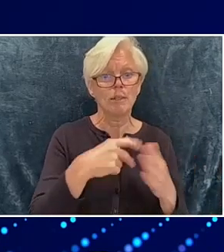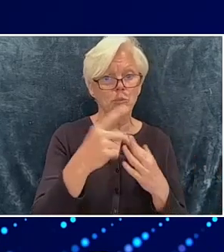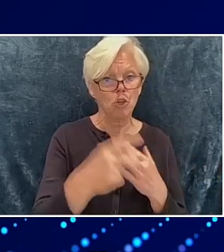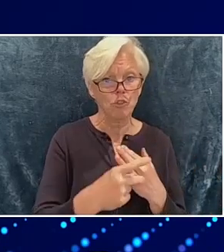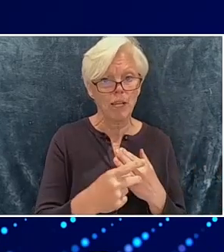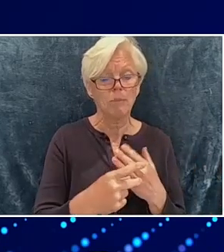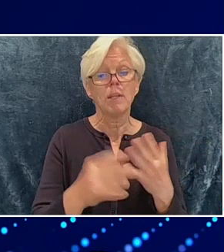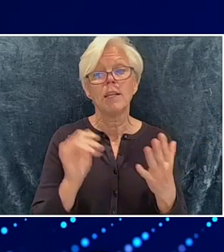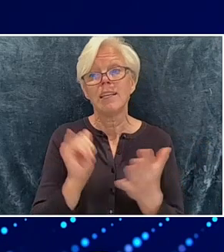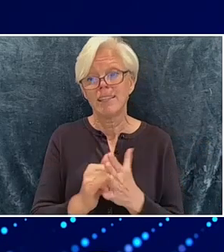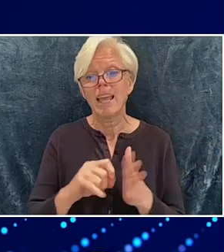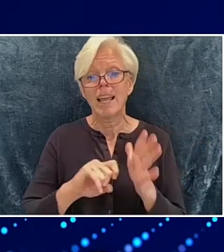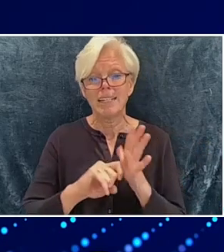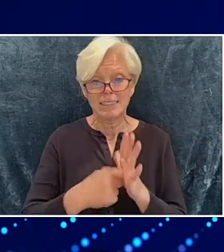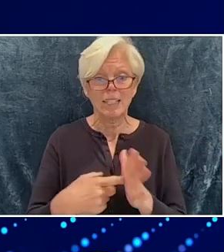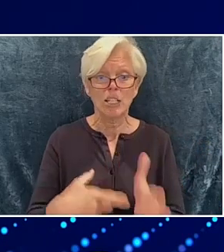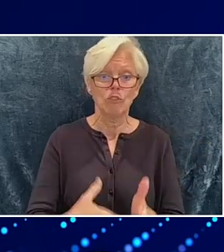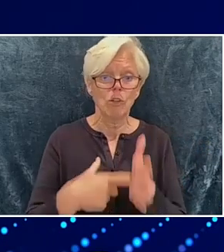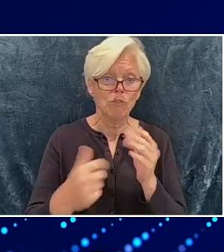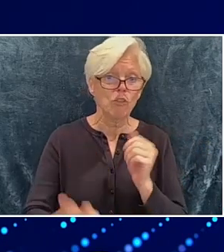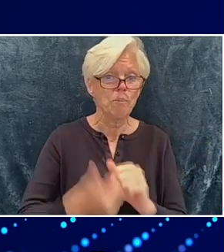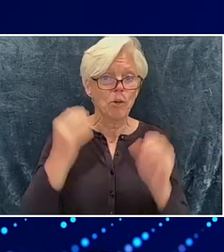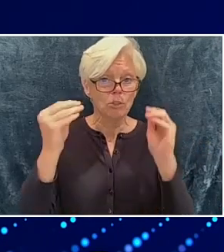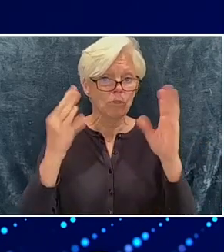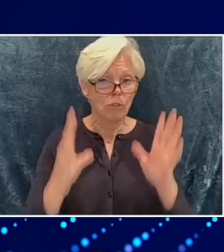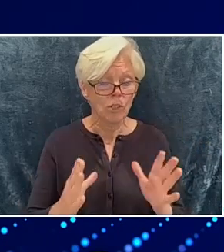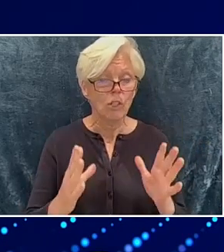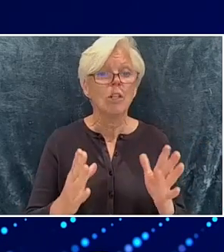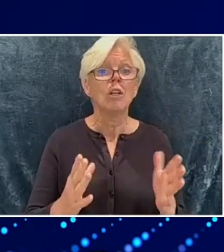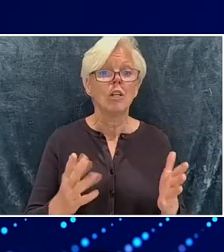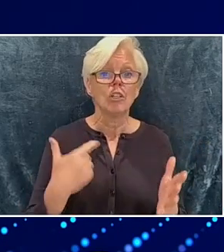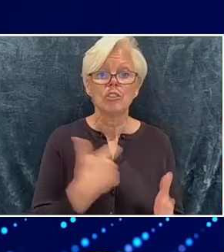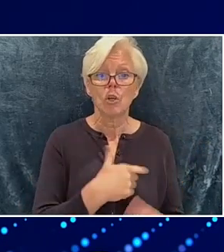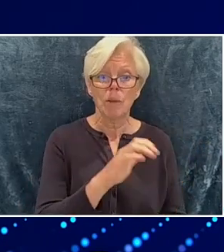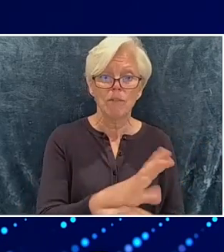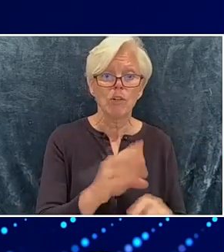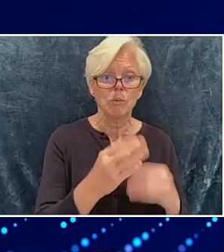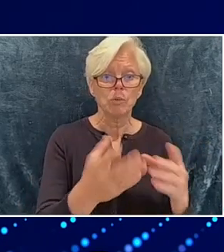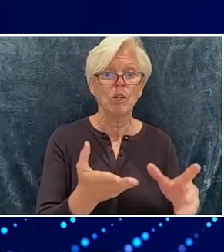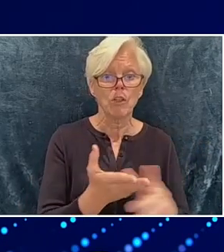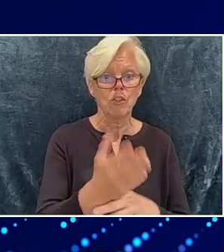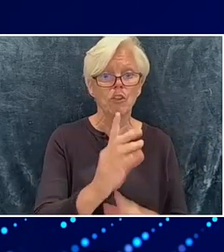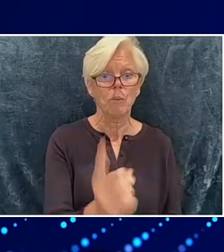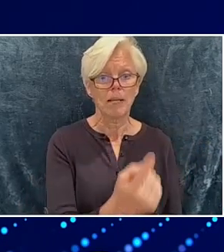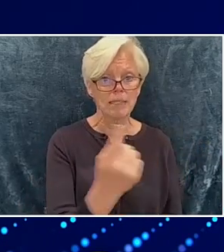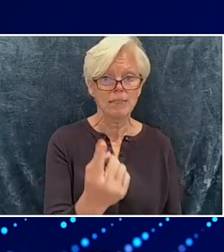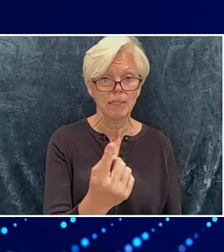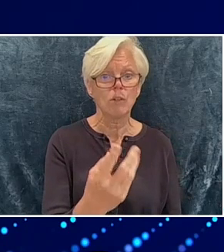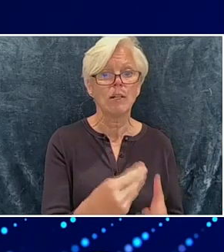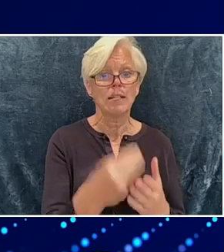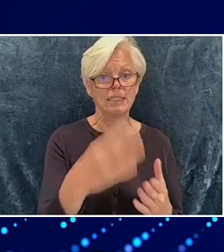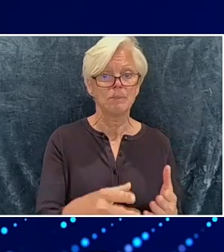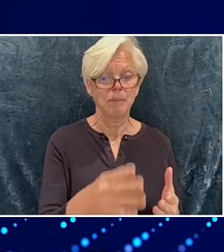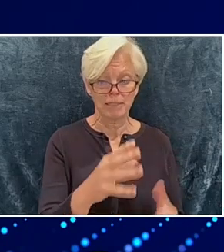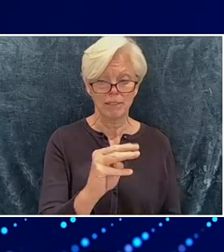faculty. We are therefore forced to provide our product through a single, expensive monopoly on campus at a higher